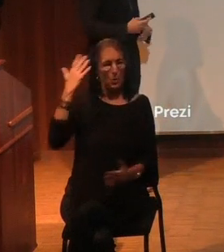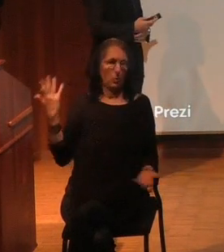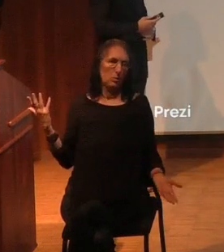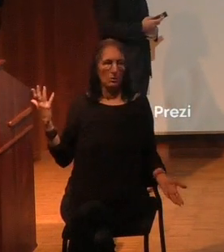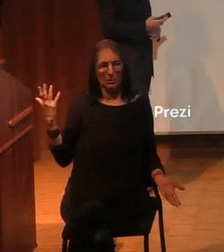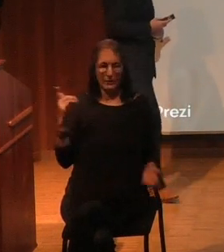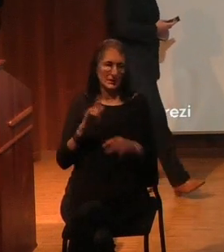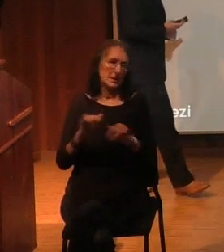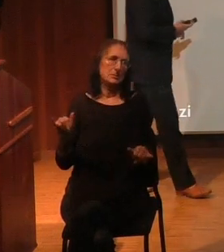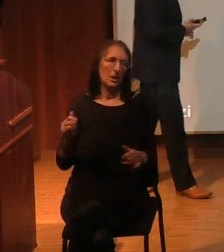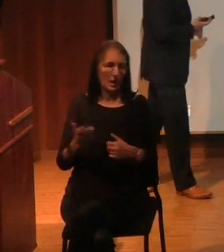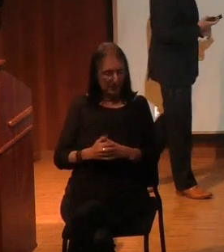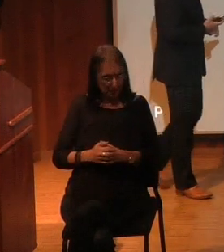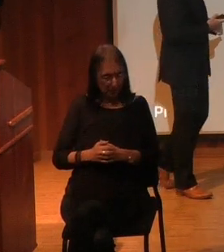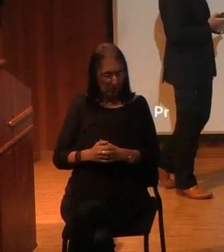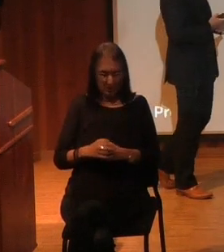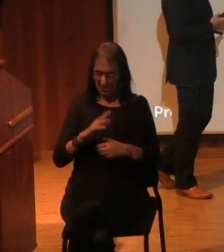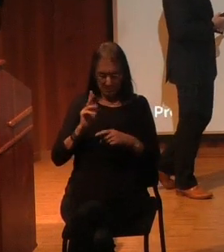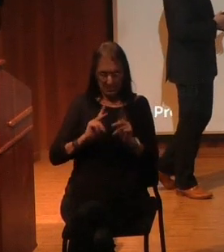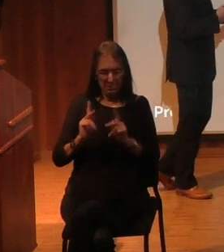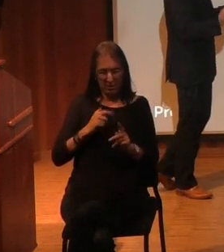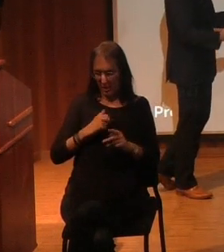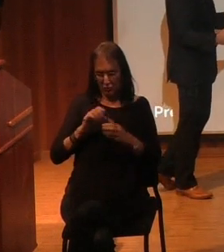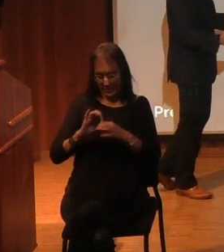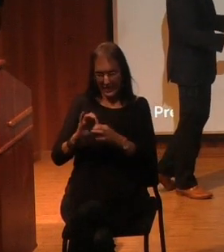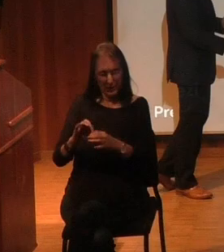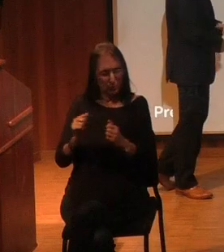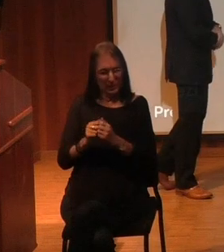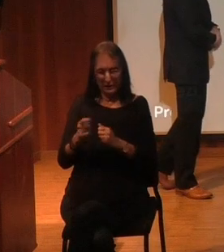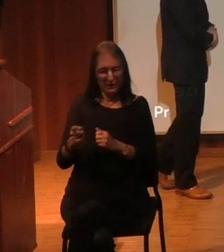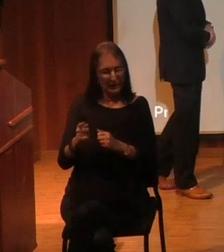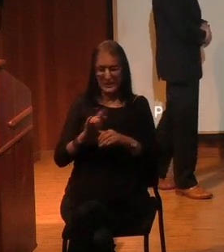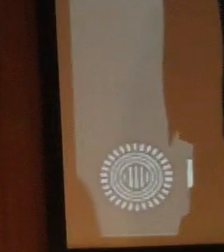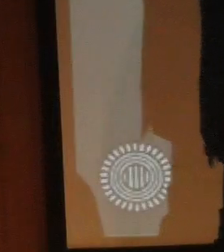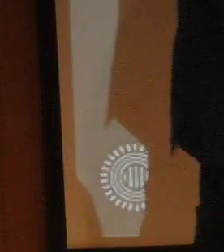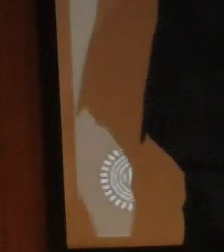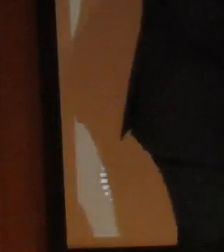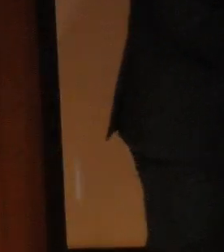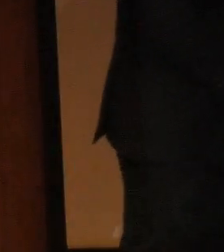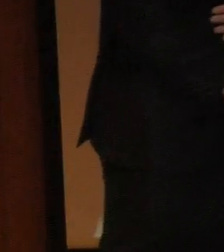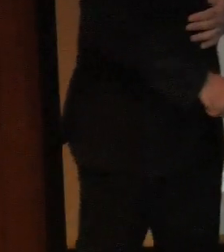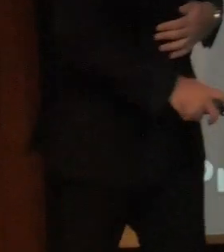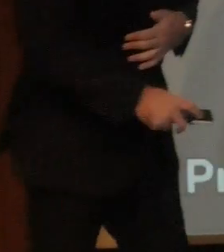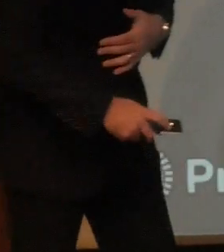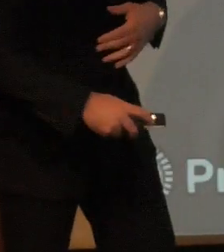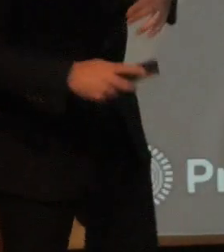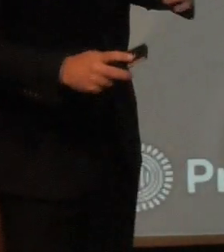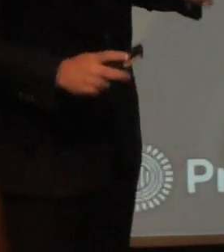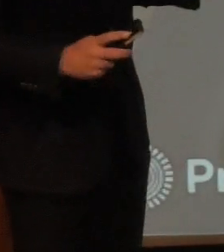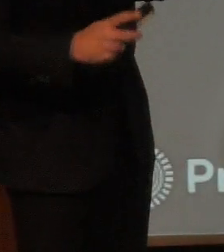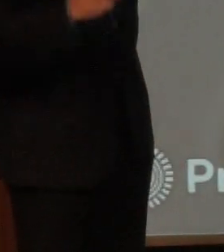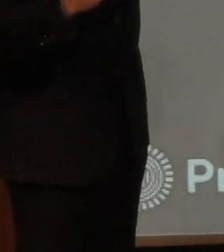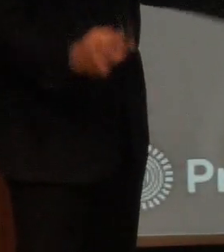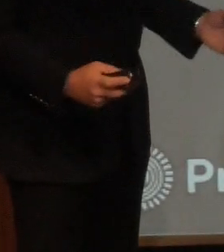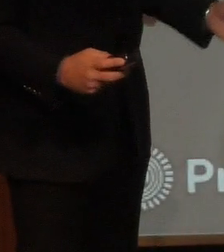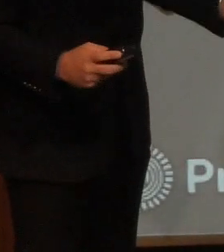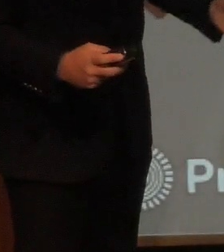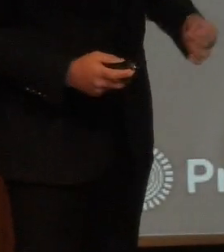The way that this is connected to trauma is through this element of how the story gets started.